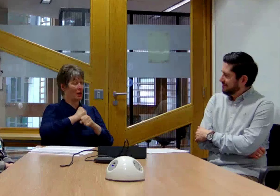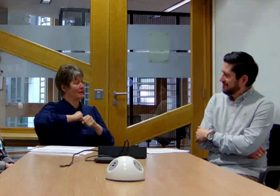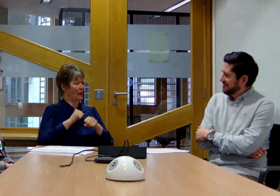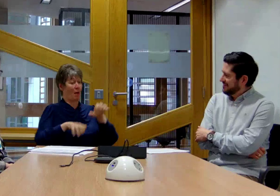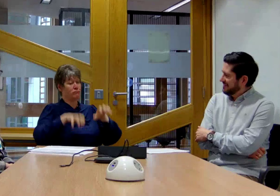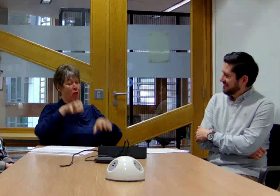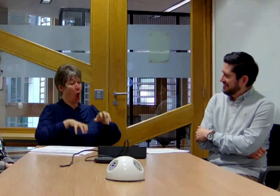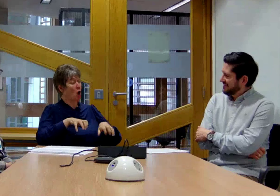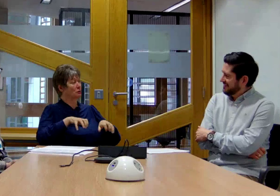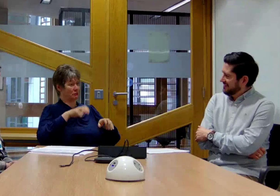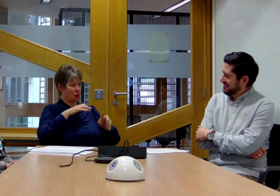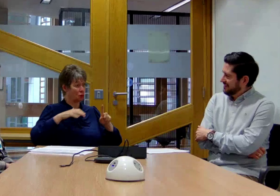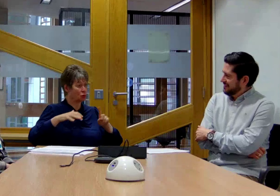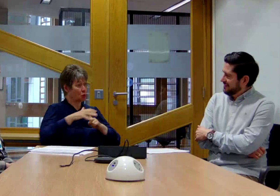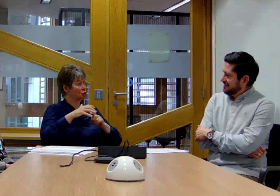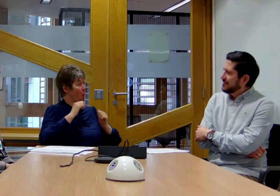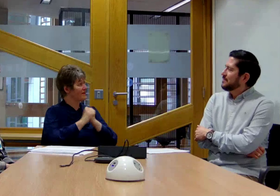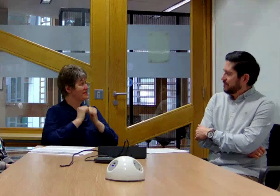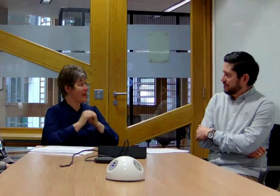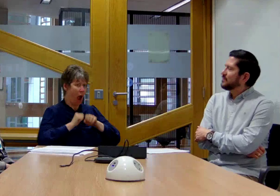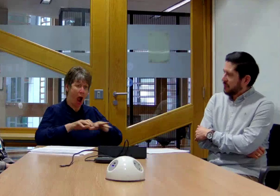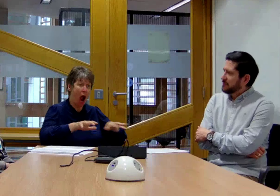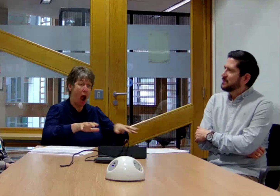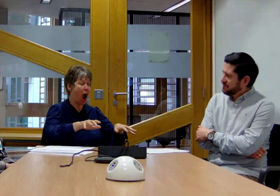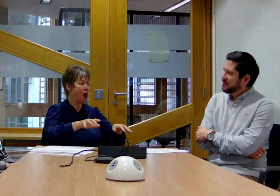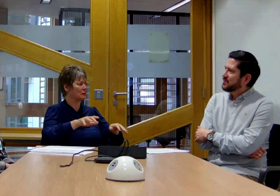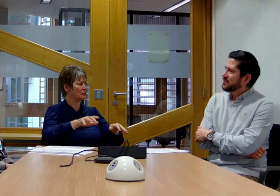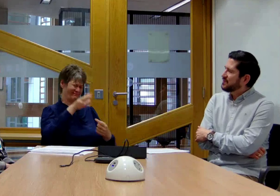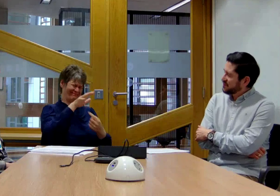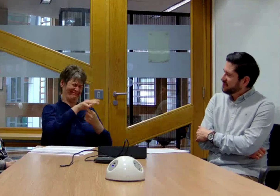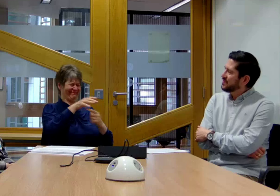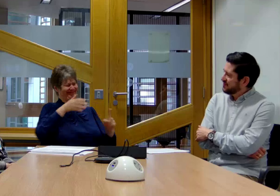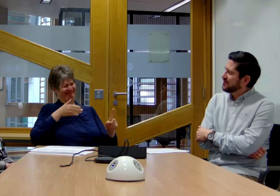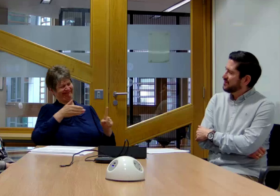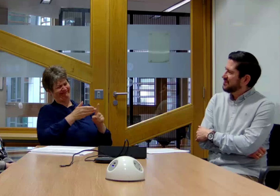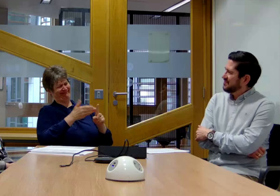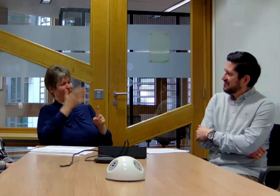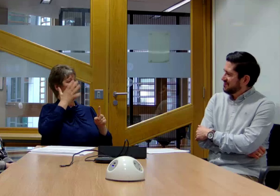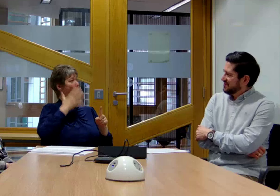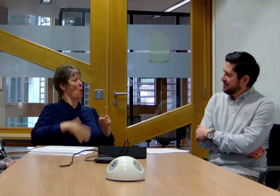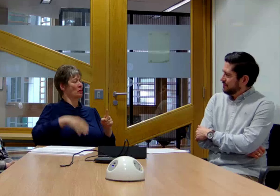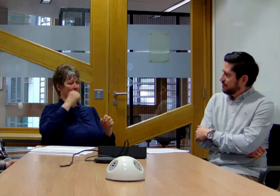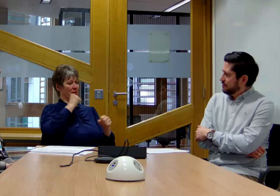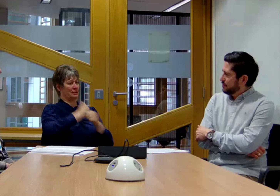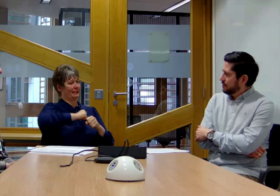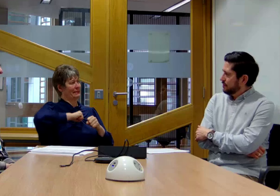We also do social media in Gaelic and a Gaelic blog and basically our main work is to try